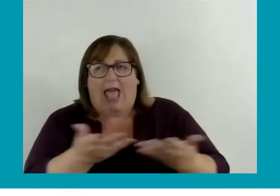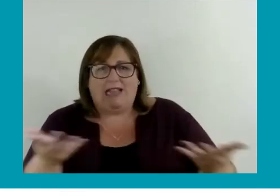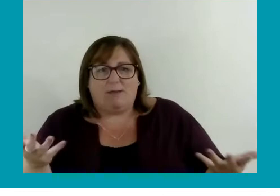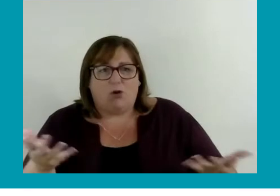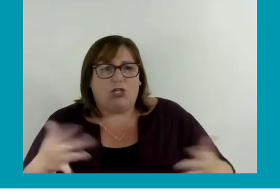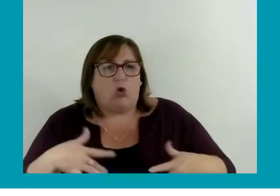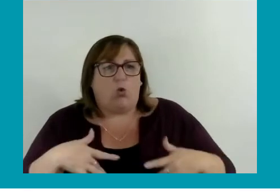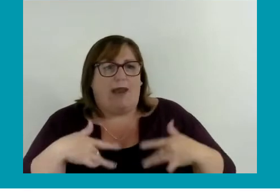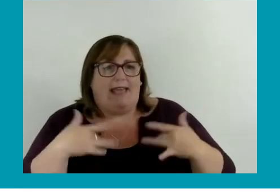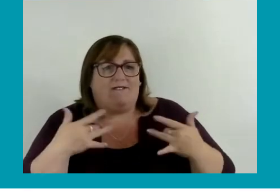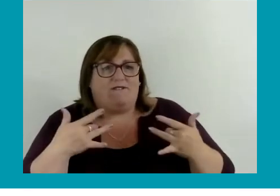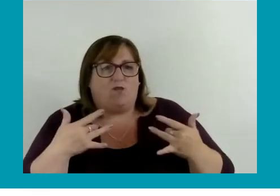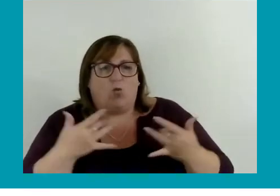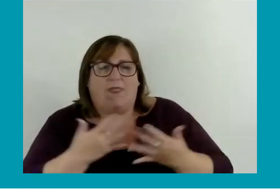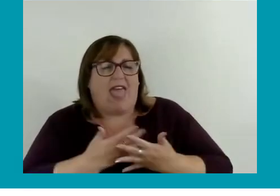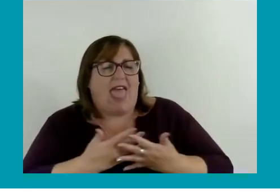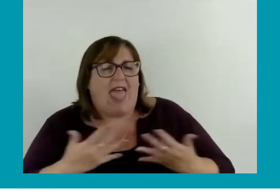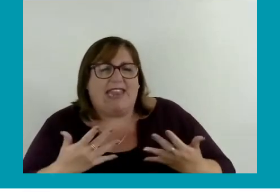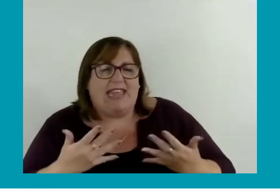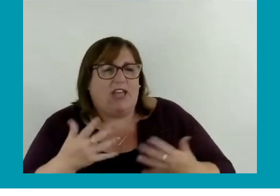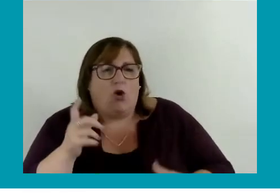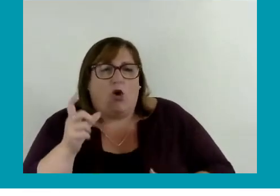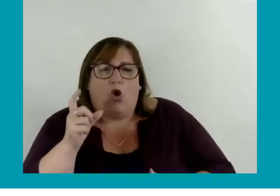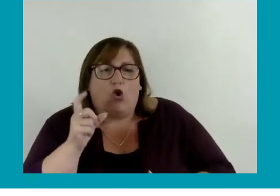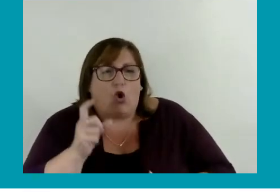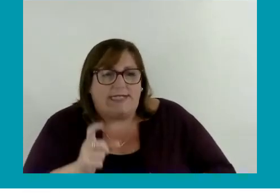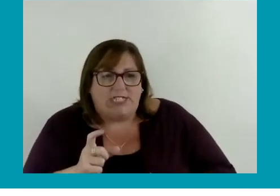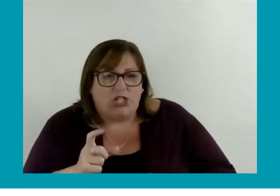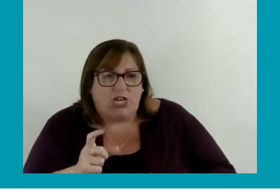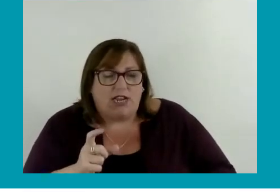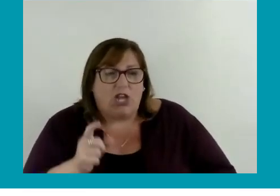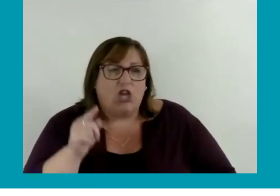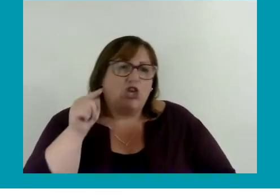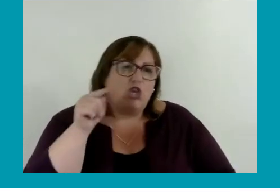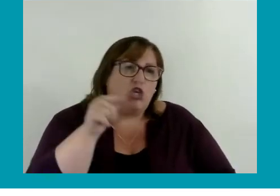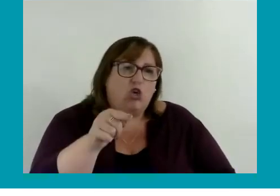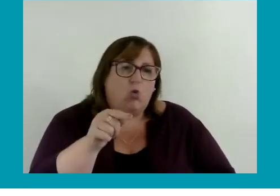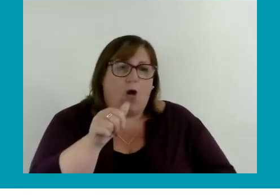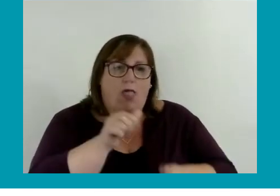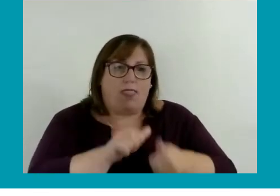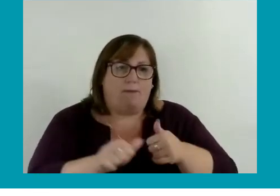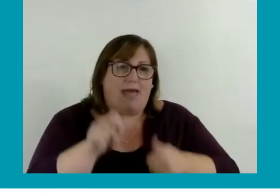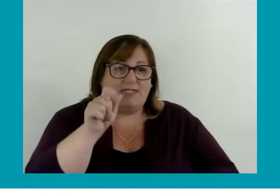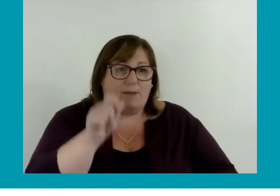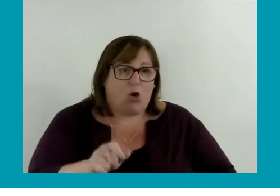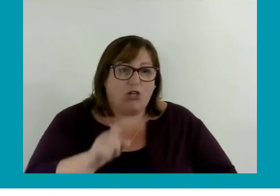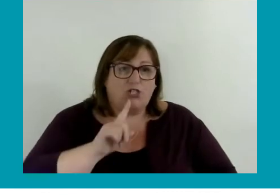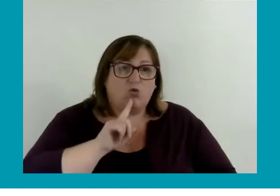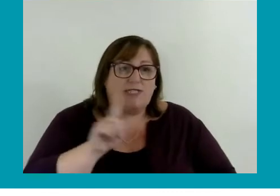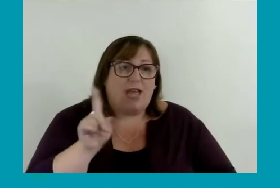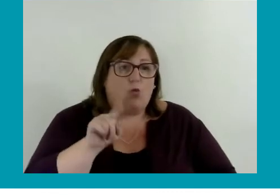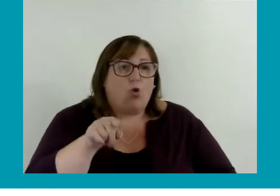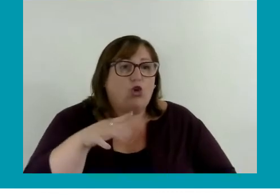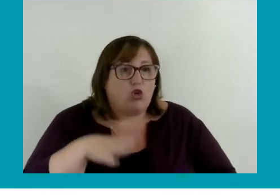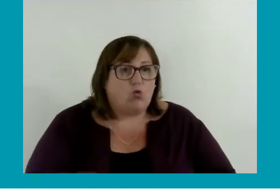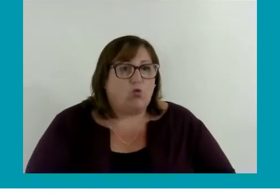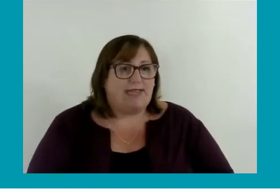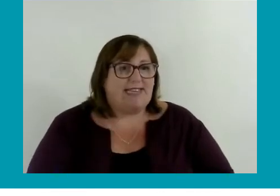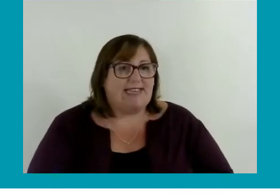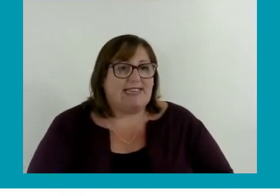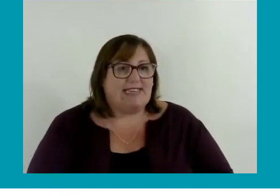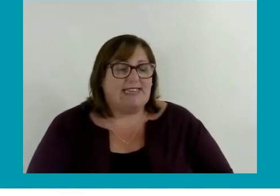you are the best advocate for yourself you know what you need um and i know